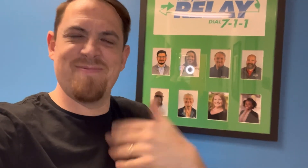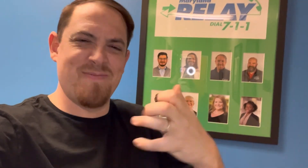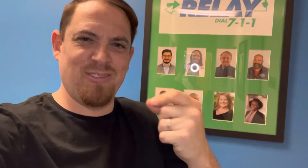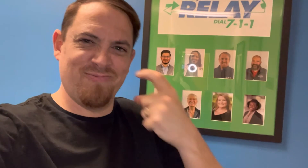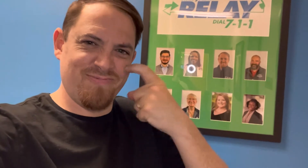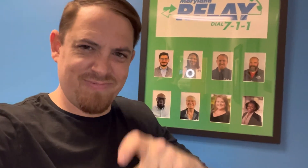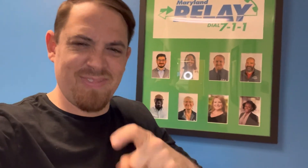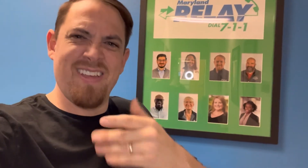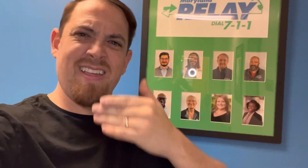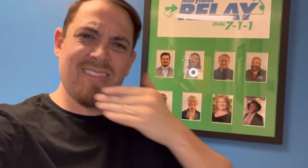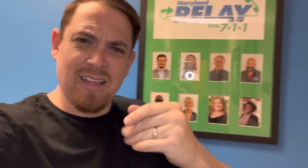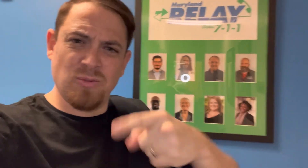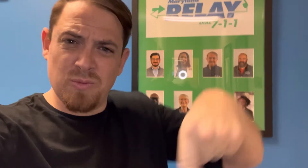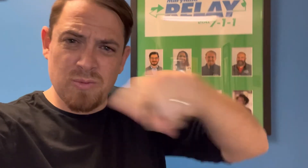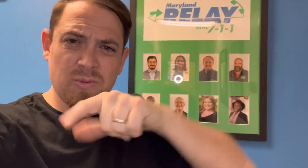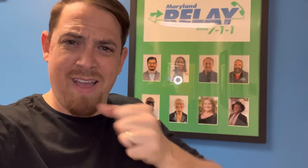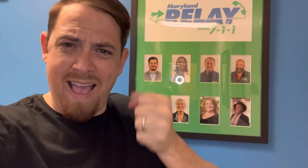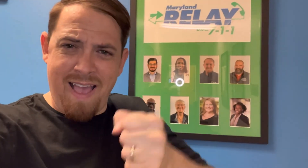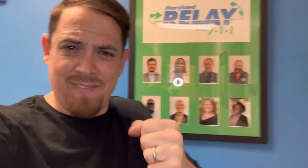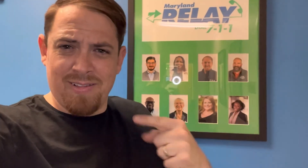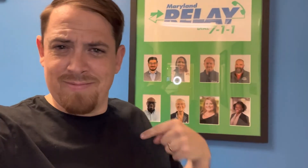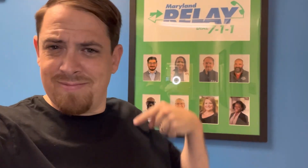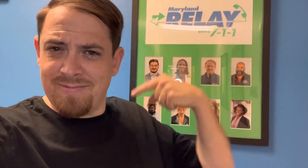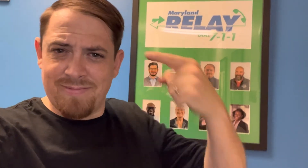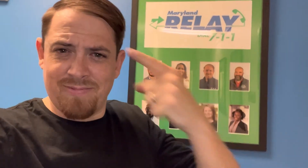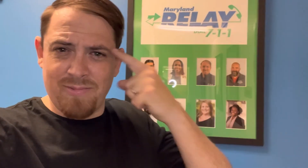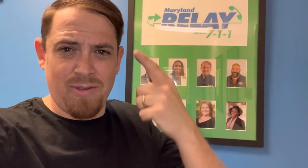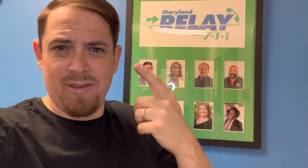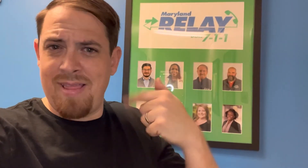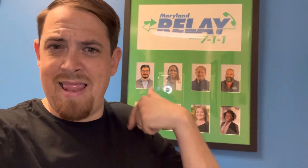so we are so grateful we want to recognize everything that they have done for the last